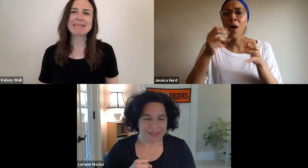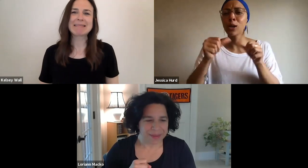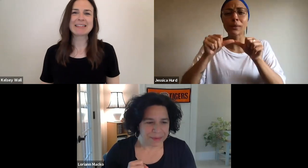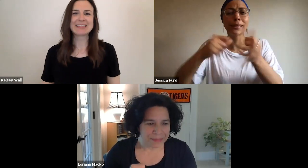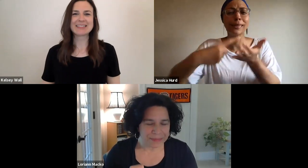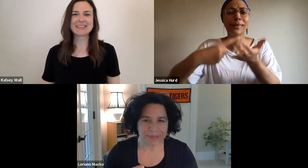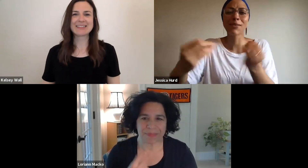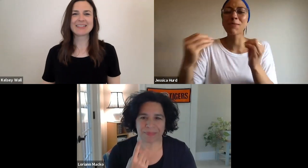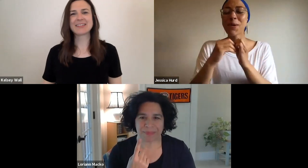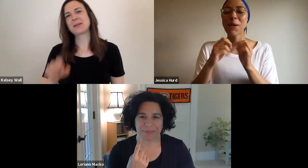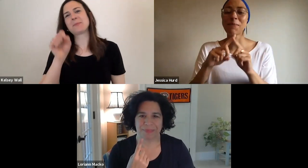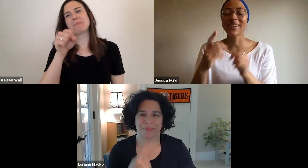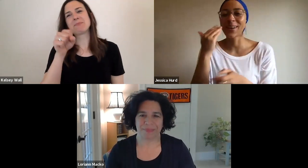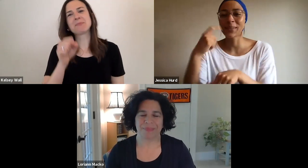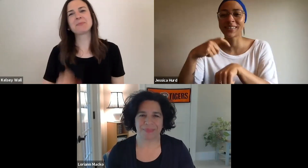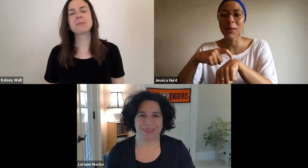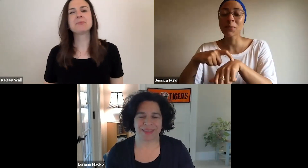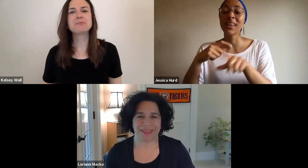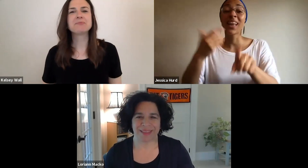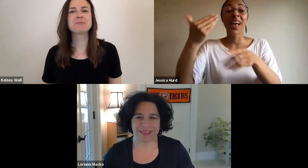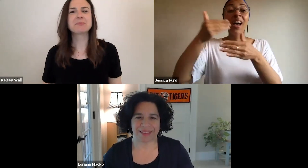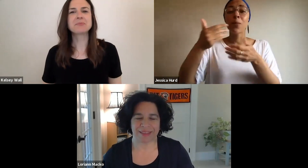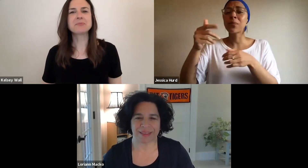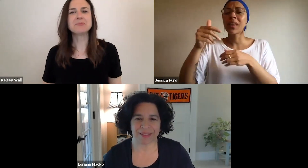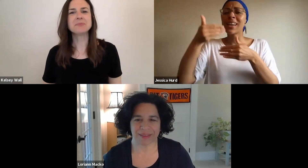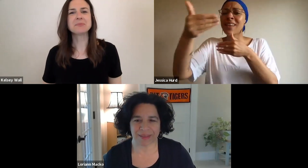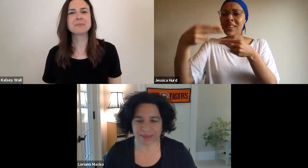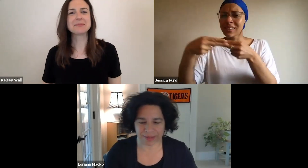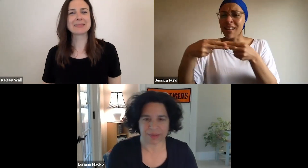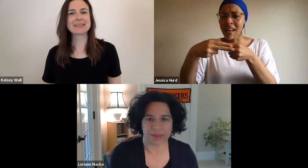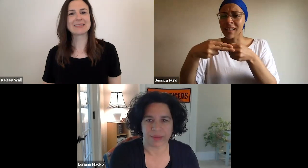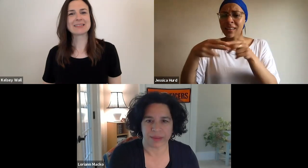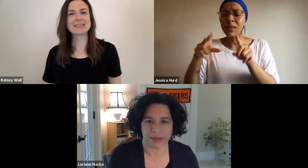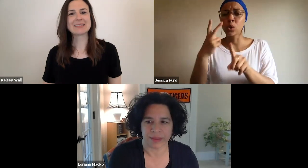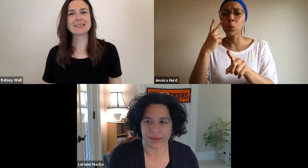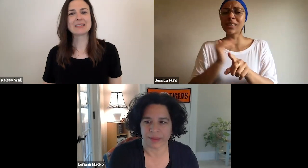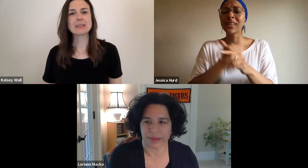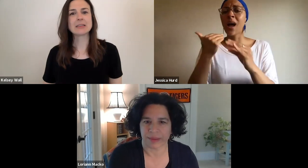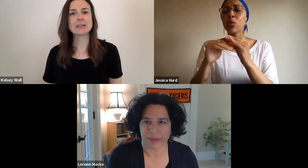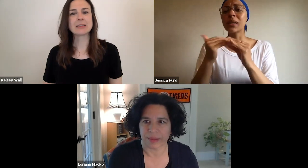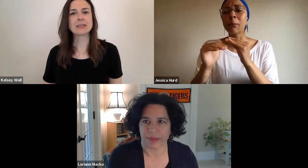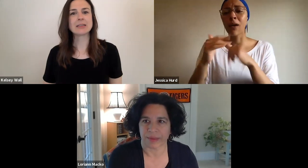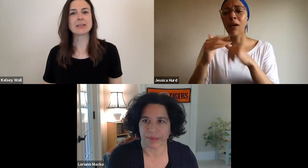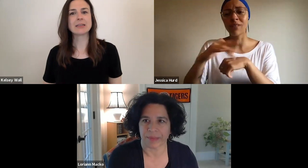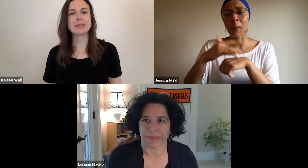Thank you for your questions, and we can keep on discussing, but I know that our time is short. So, if you just would switch to the next slide, please,